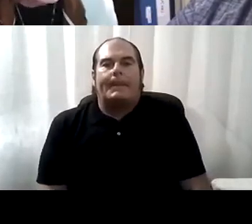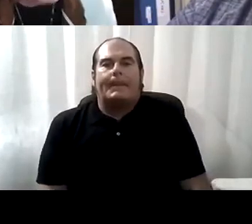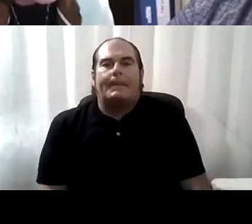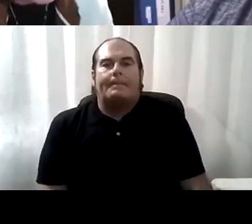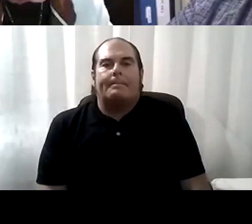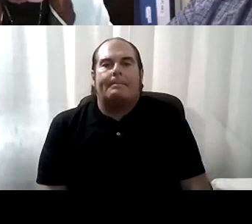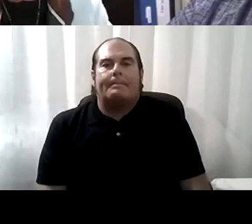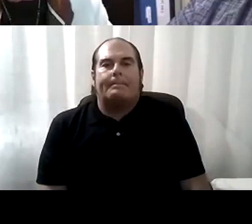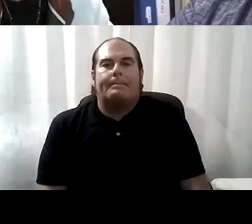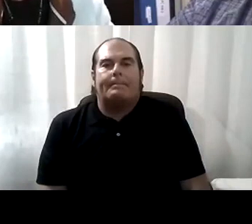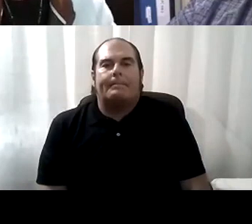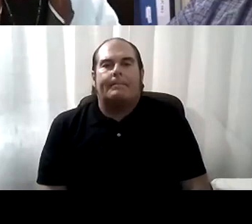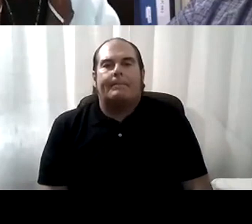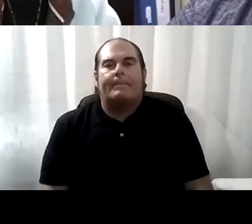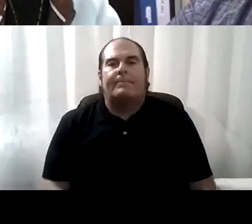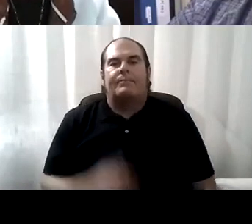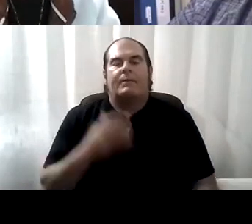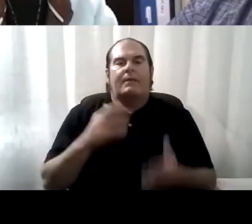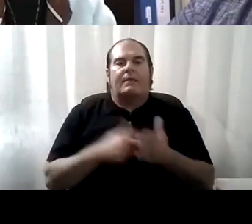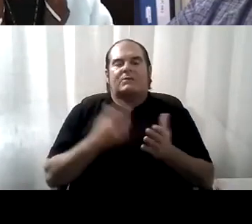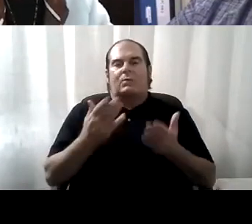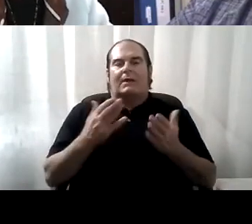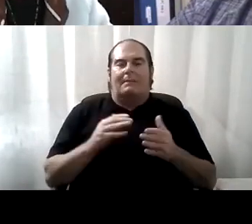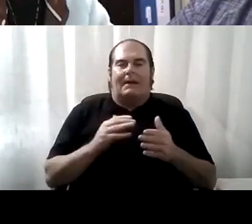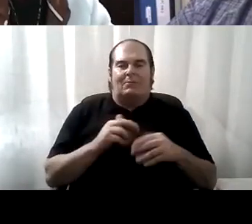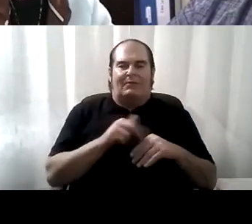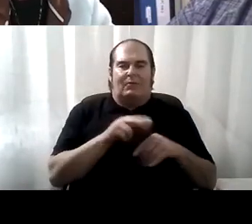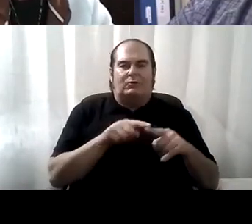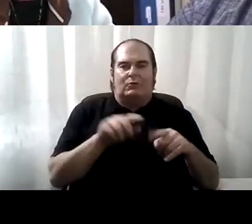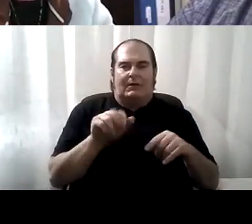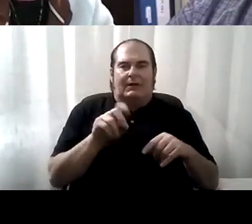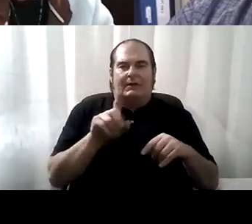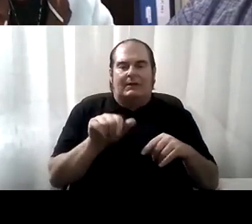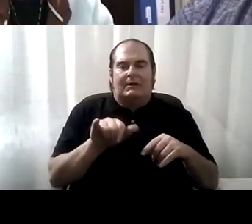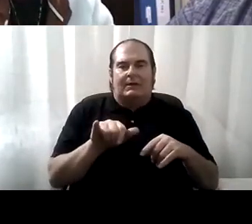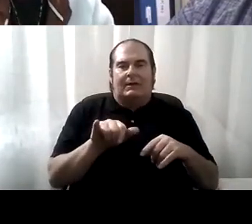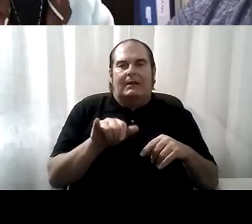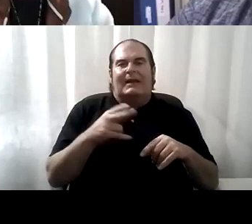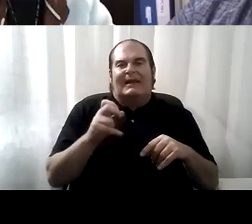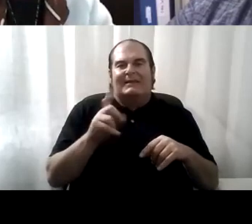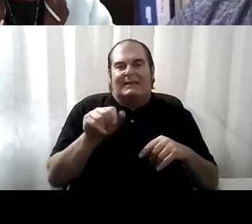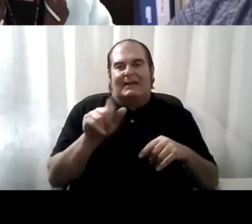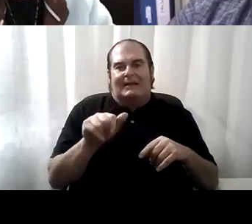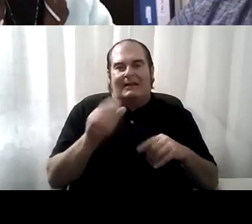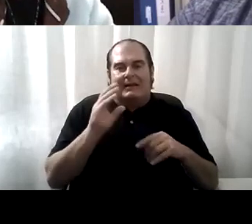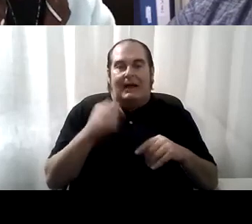This may be one that I'm going to bump to Andy more so, because he's our data guy and I'm the one that he reports the data too.